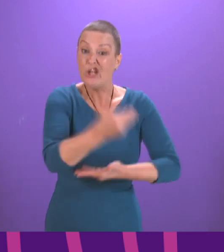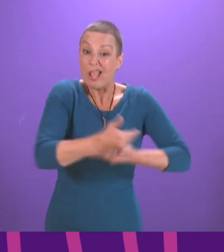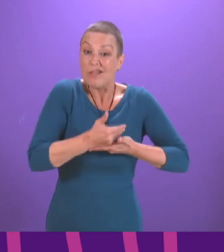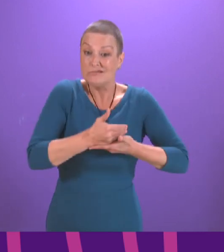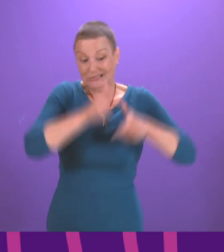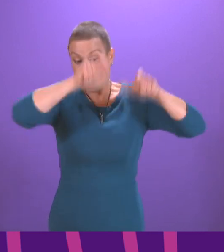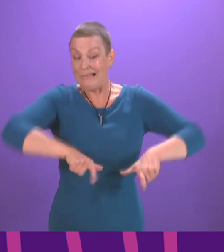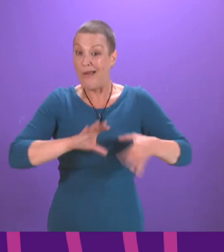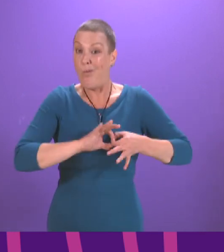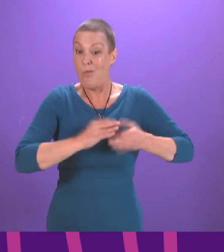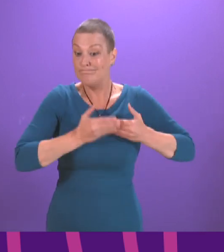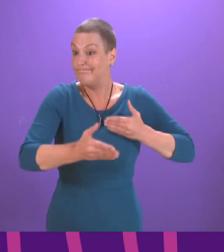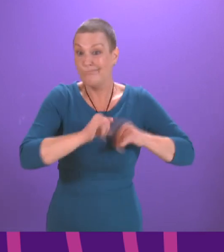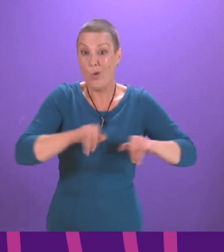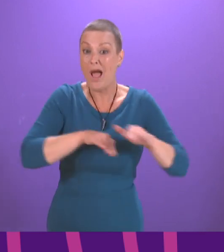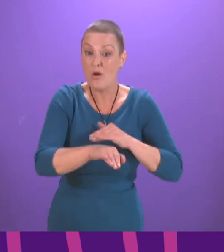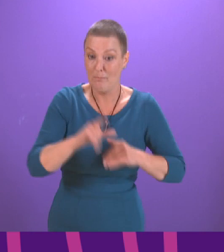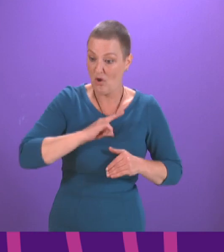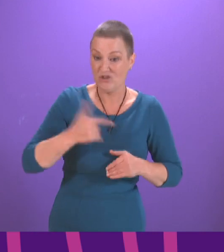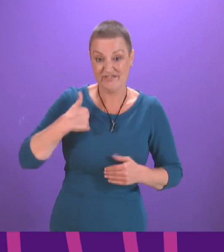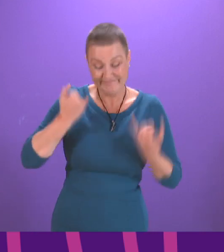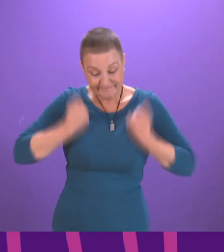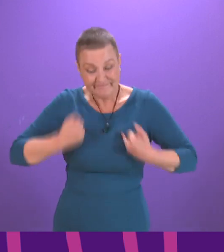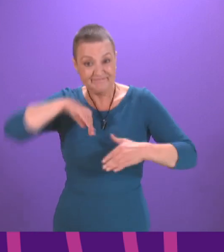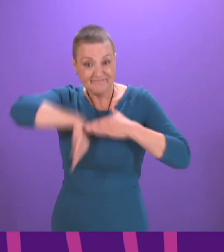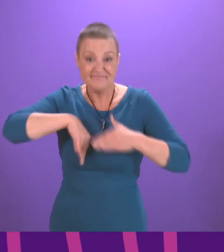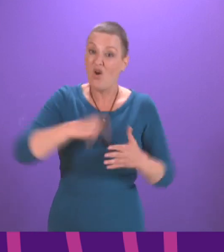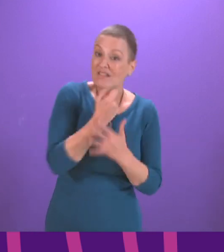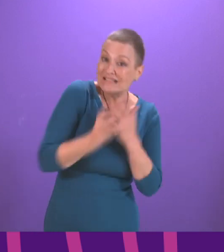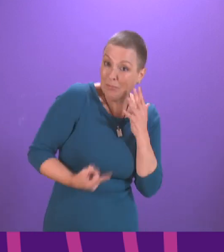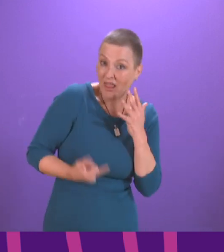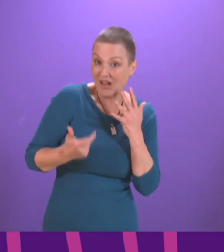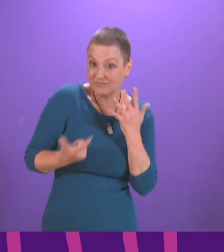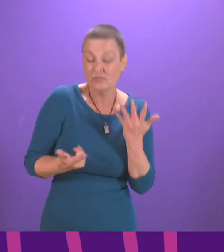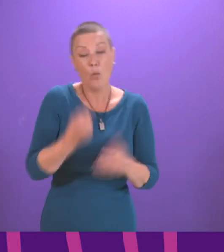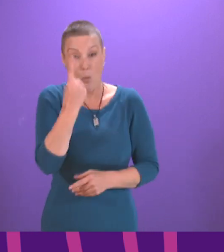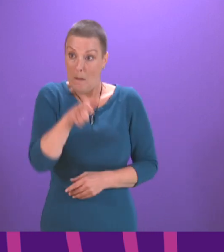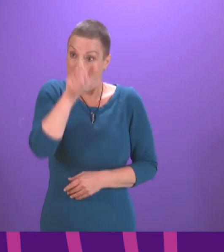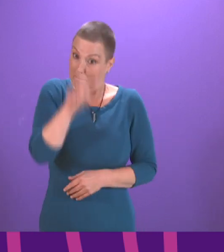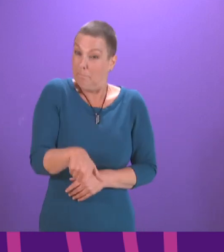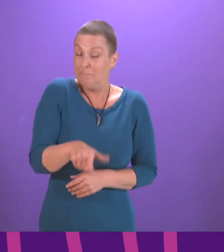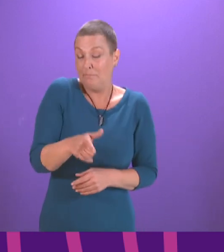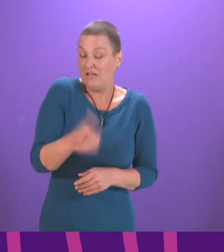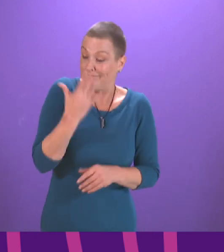to shield because of long-term health conditions or disabilities. One particular problem for